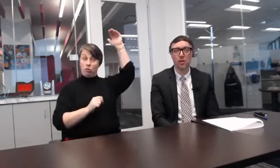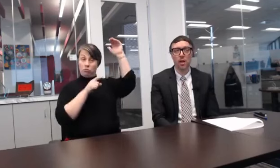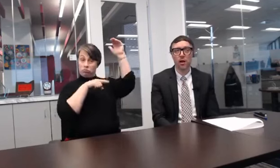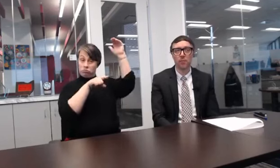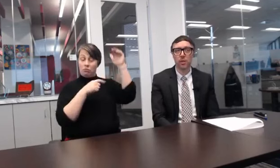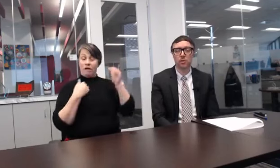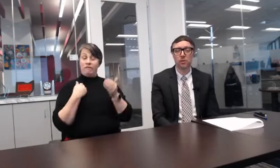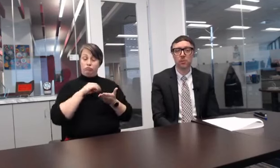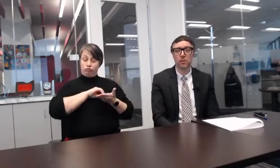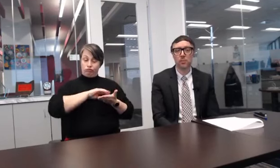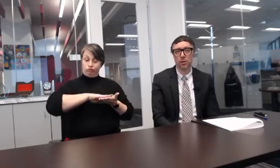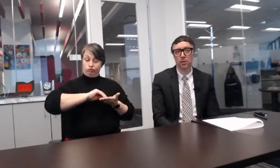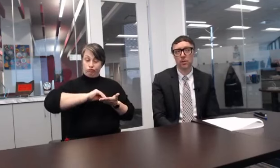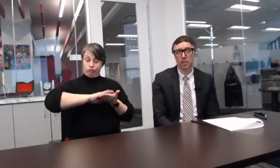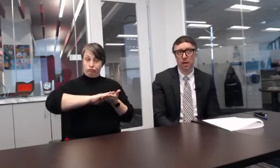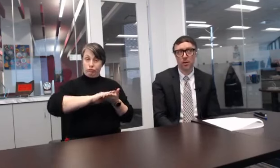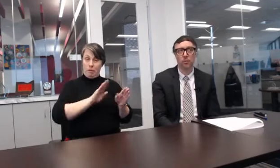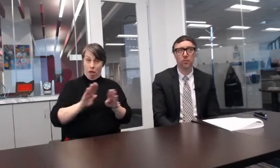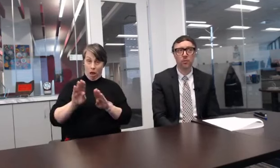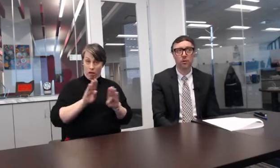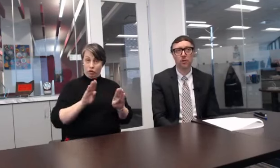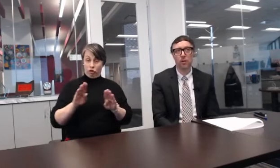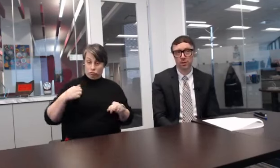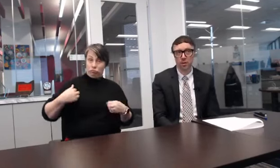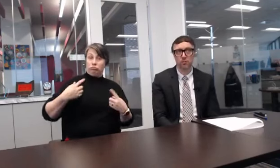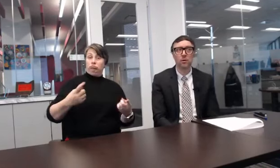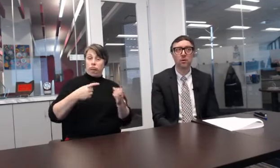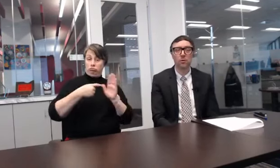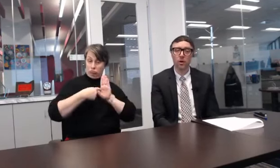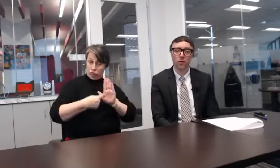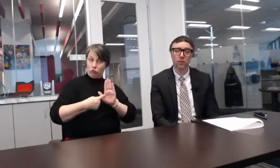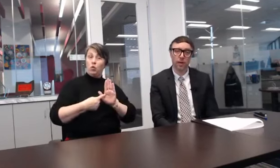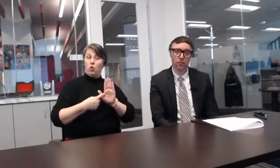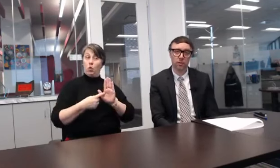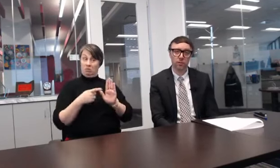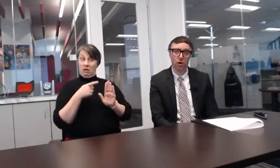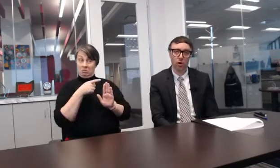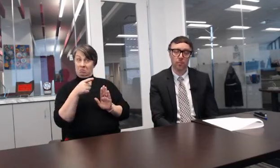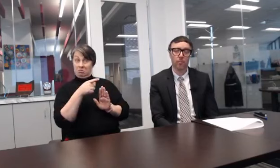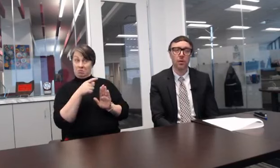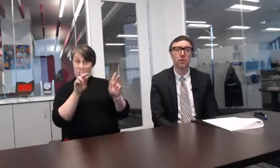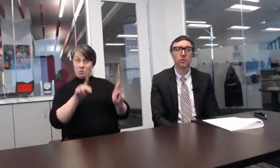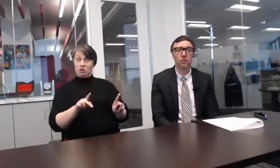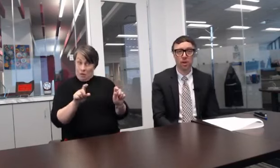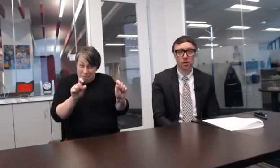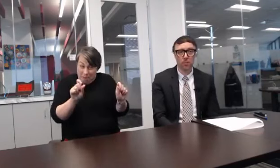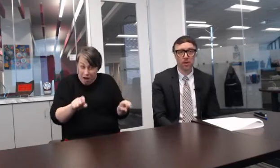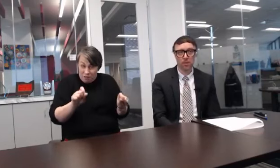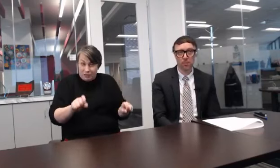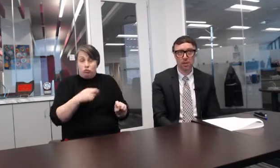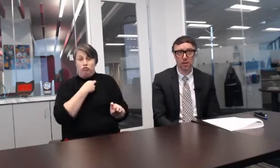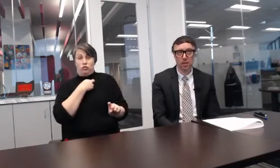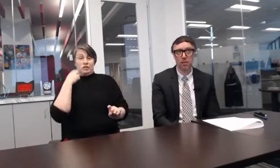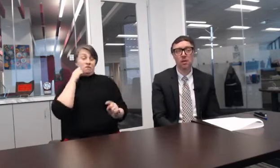that have been determined to put the child or adult or others at risk of harm. So that could be Immediate Need.